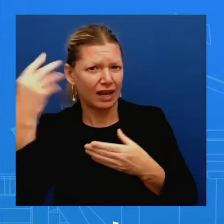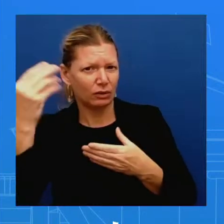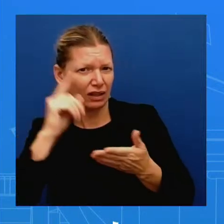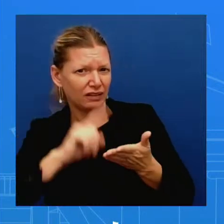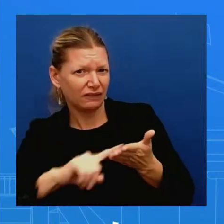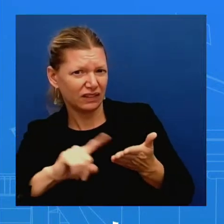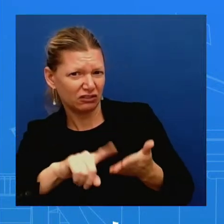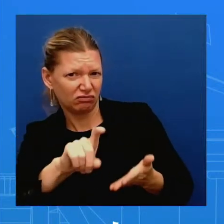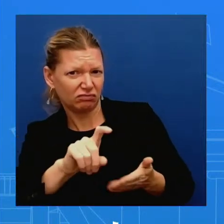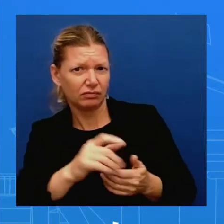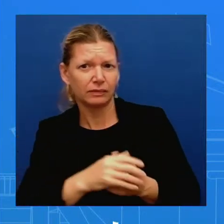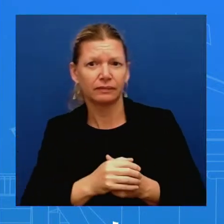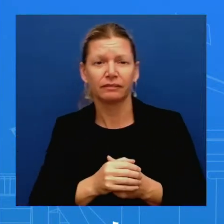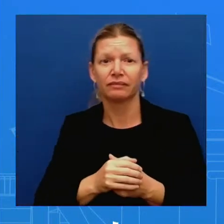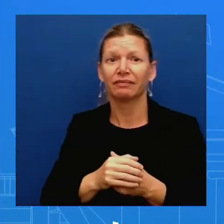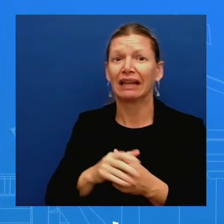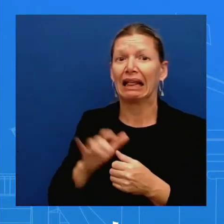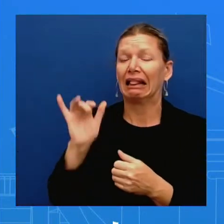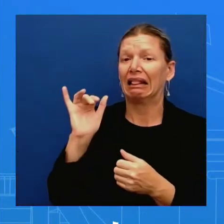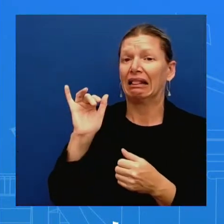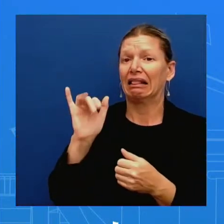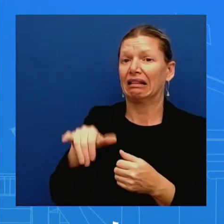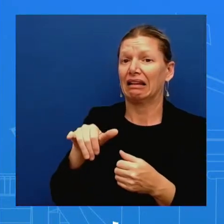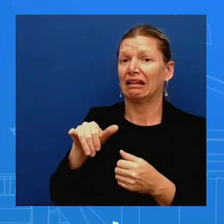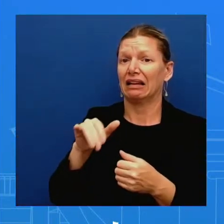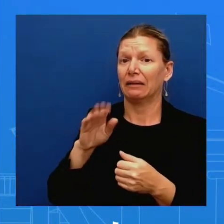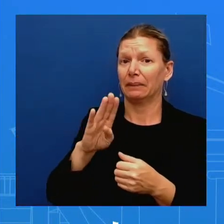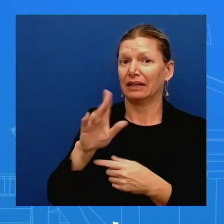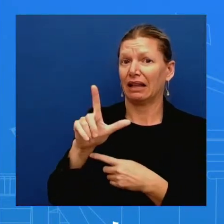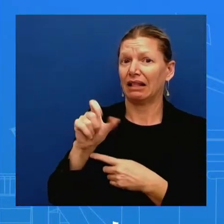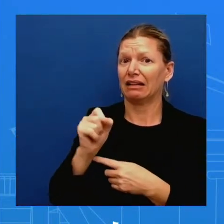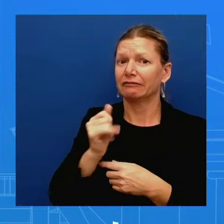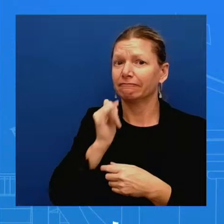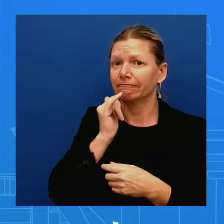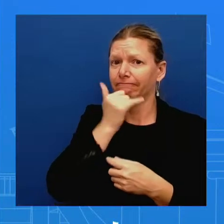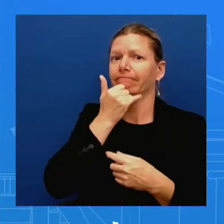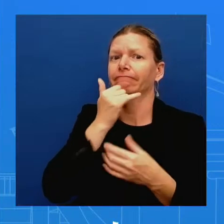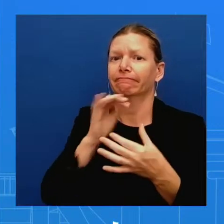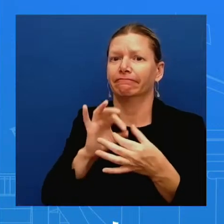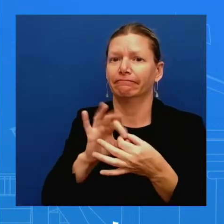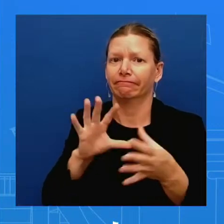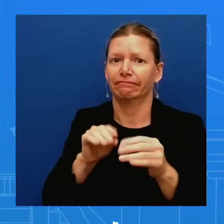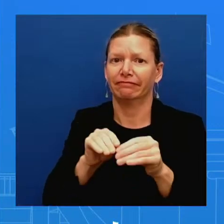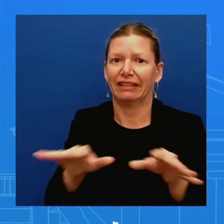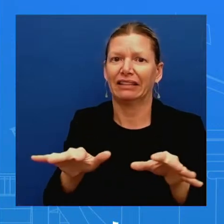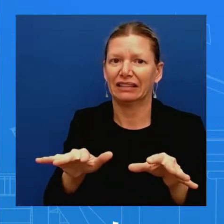BLS has alerted the Office of Management and Budget and DOL's Office of the Inspector General of the incident.